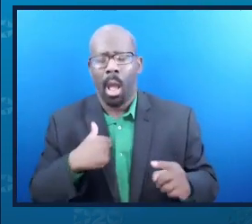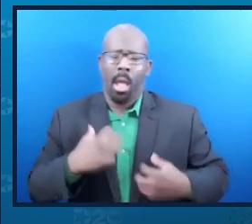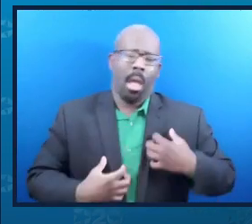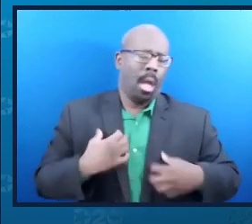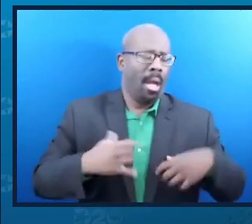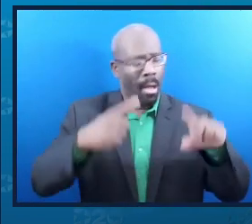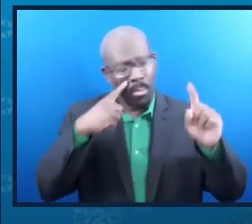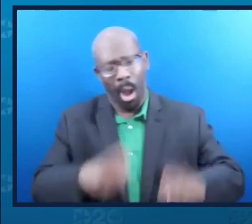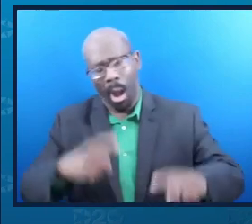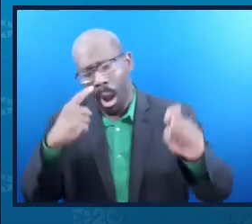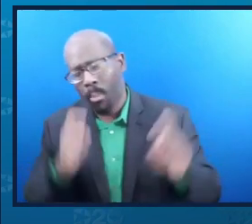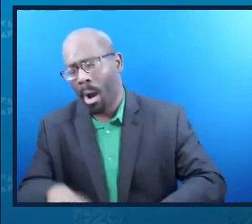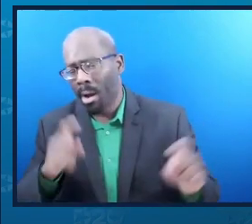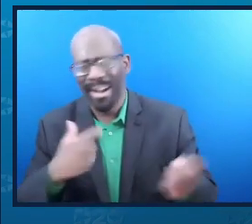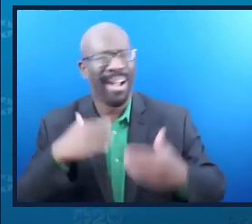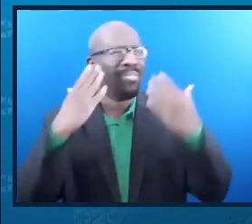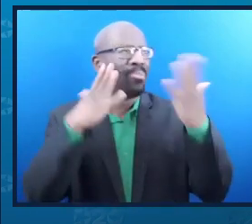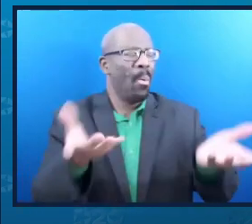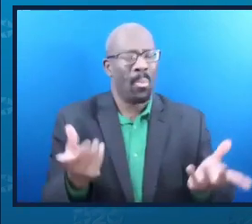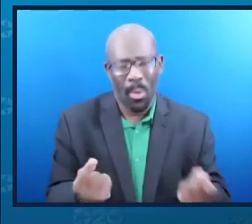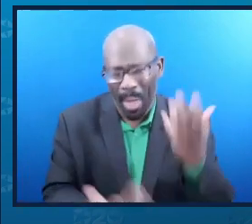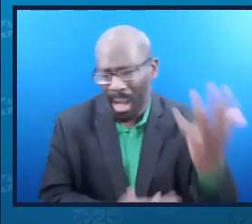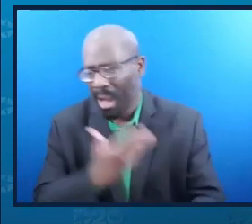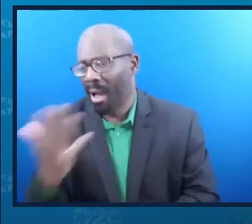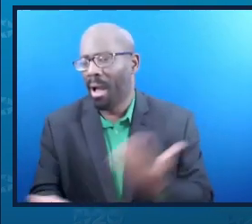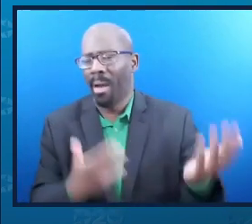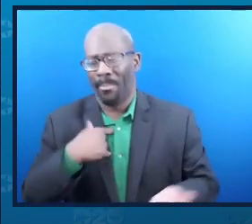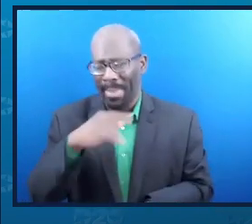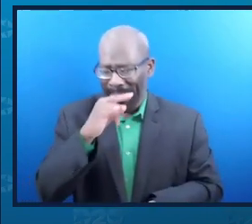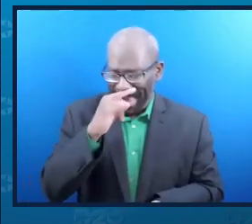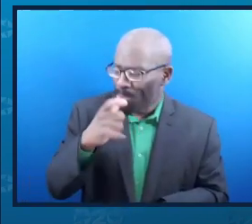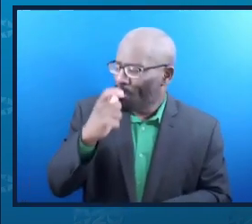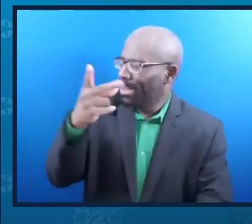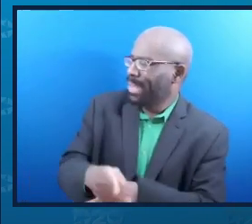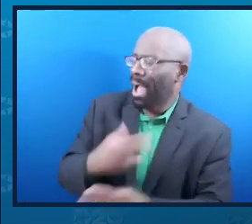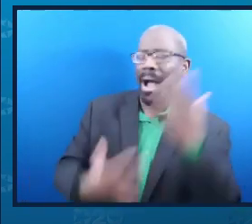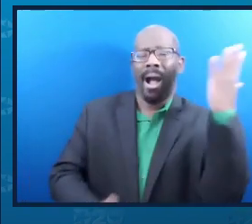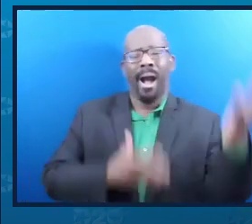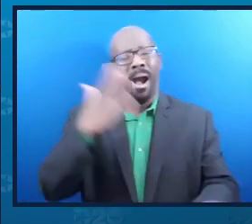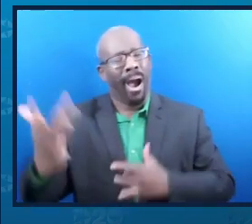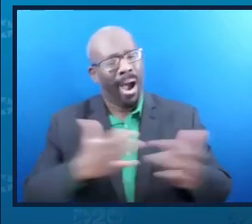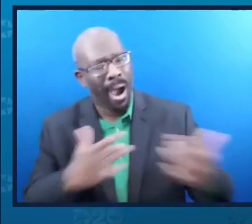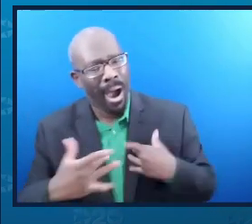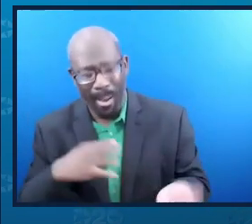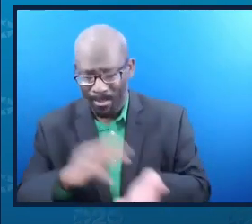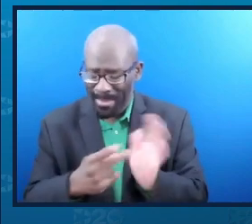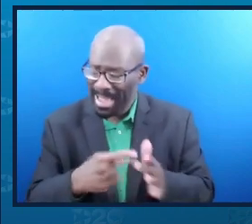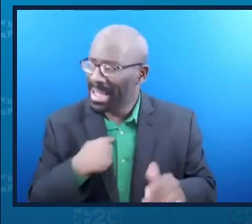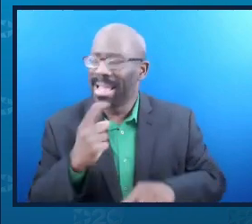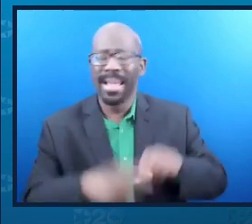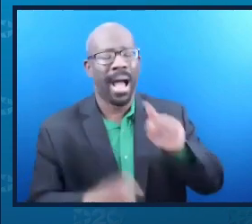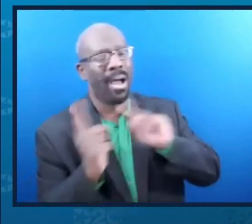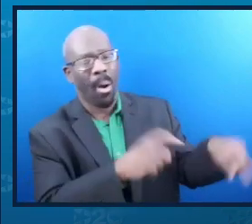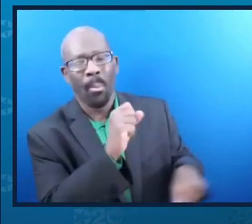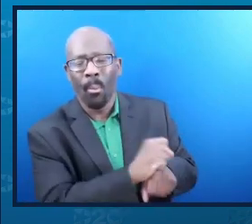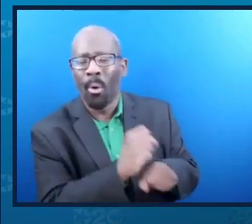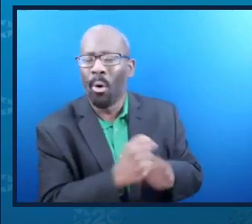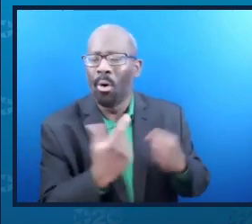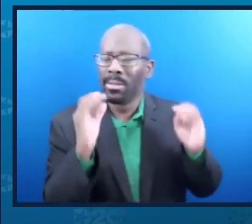I HAD TRIED HOLDING IT ALL TOGETHER, BUT I COULDN'T GET ANYONE TO HELP CARE OF MY KIDS.